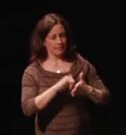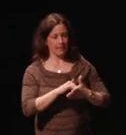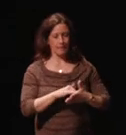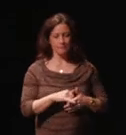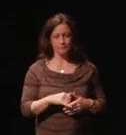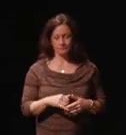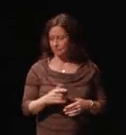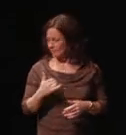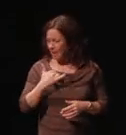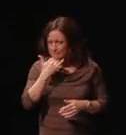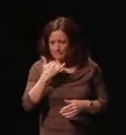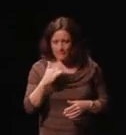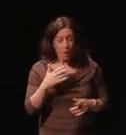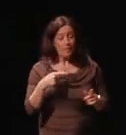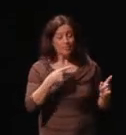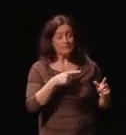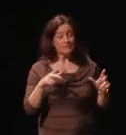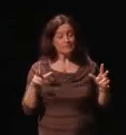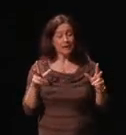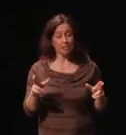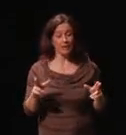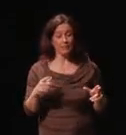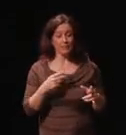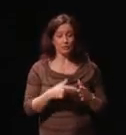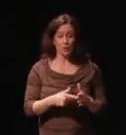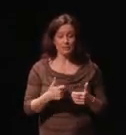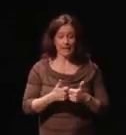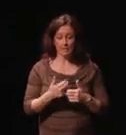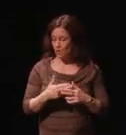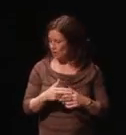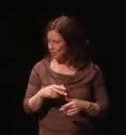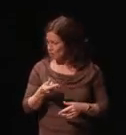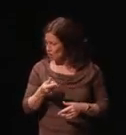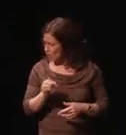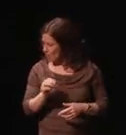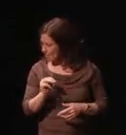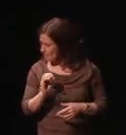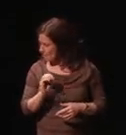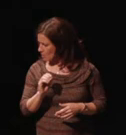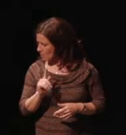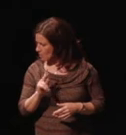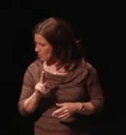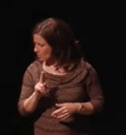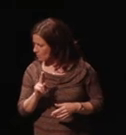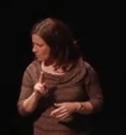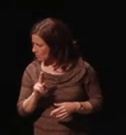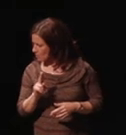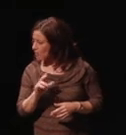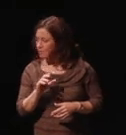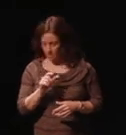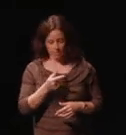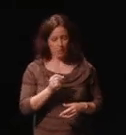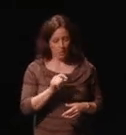and this clip shows a game could go more cool, I believe, which is pretty much a match five